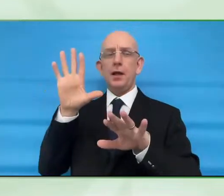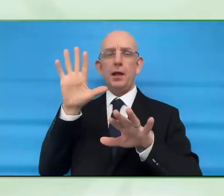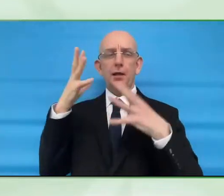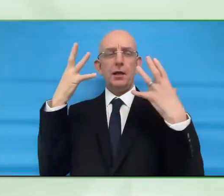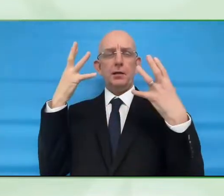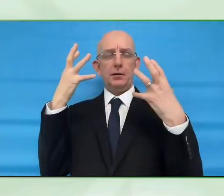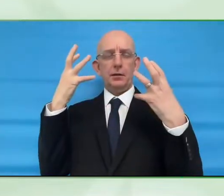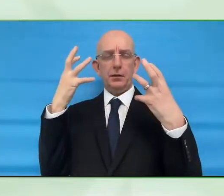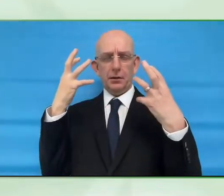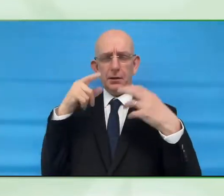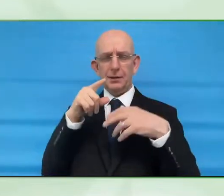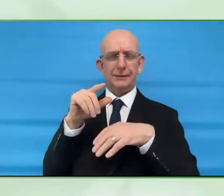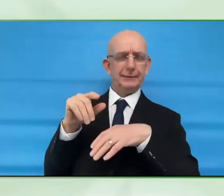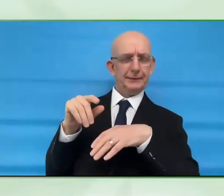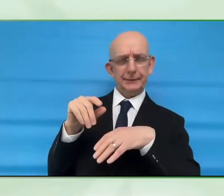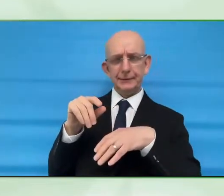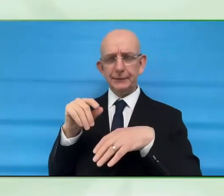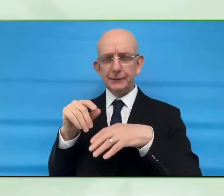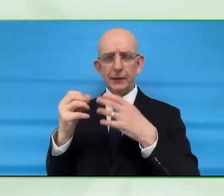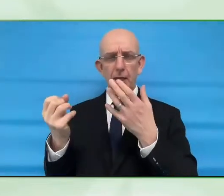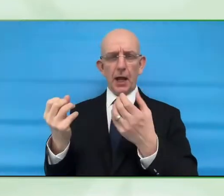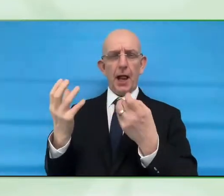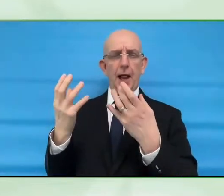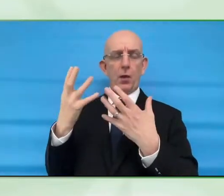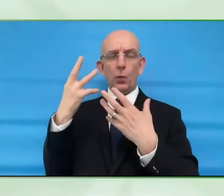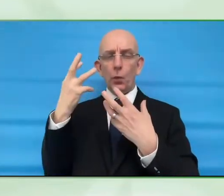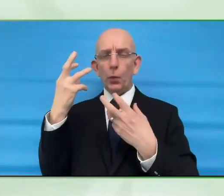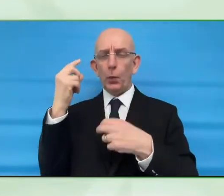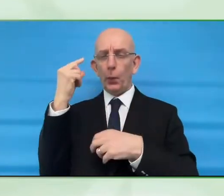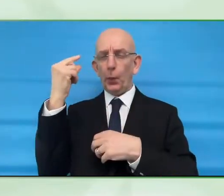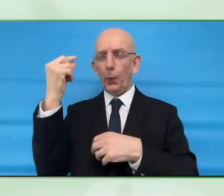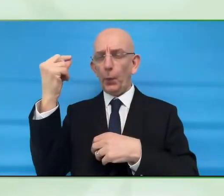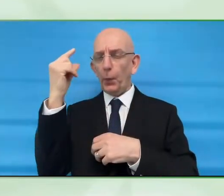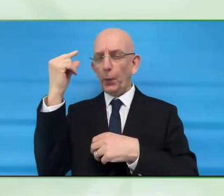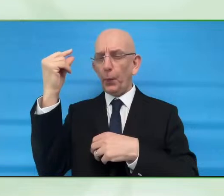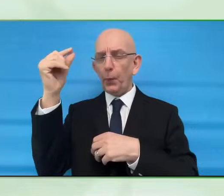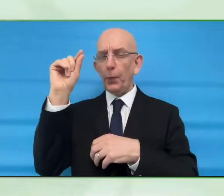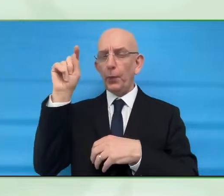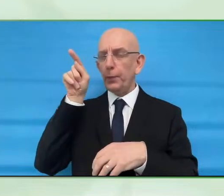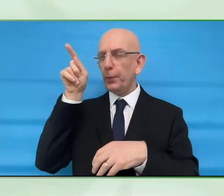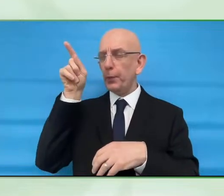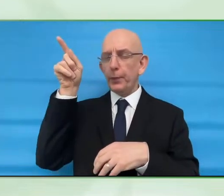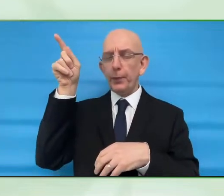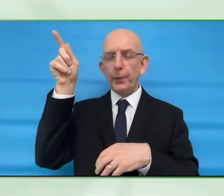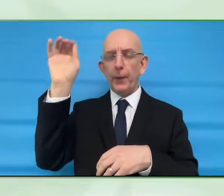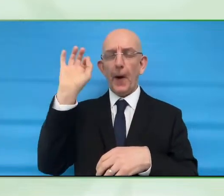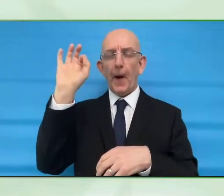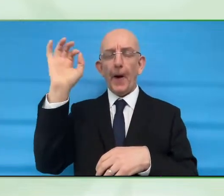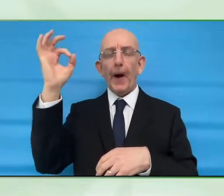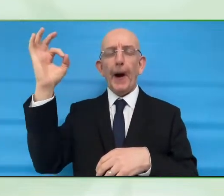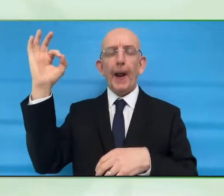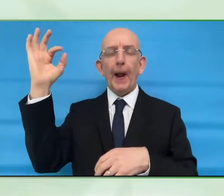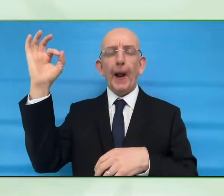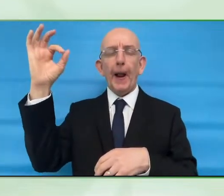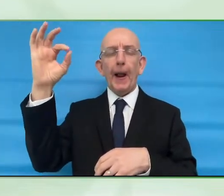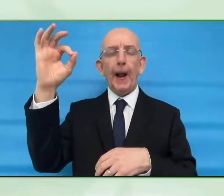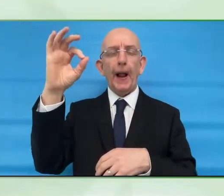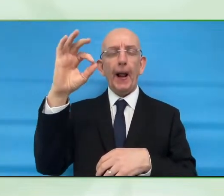In this case you can hear them first and overtime to get dimmer and dimmer as they appear to